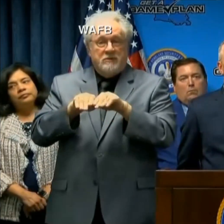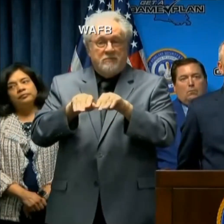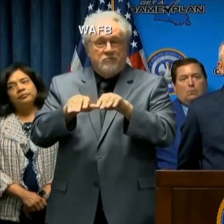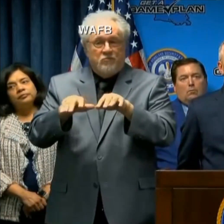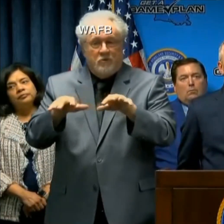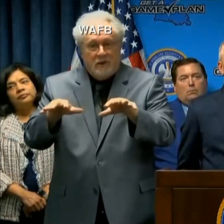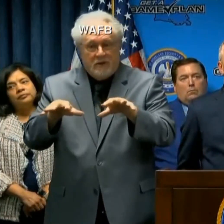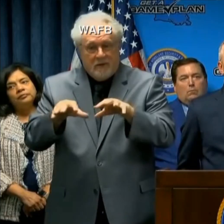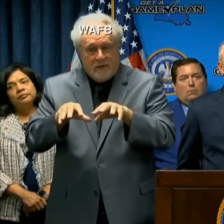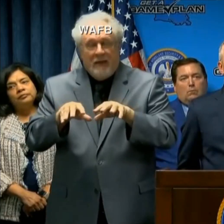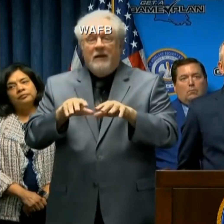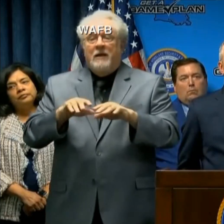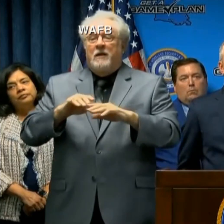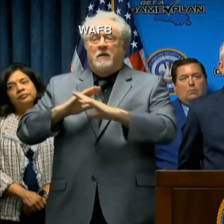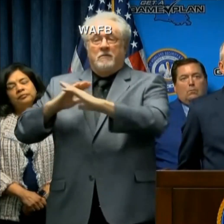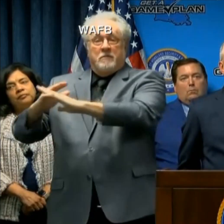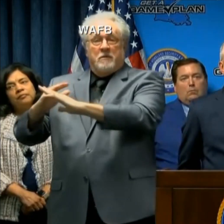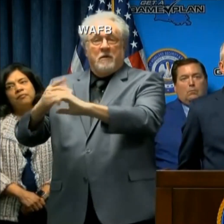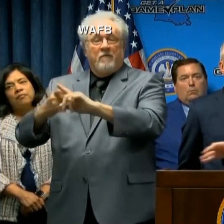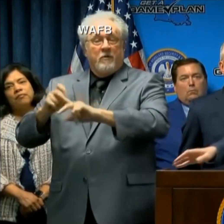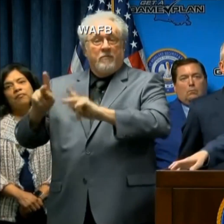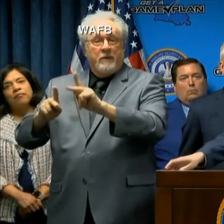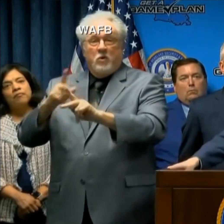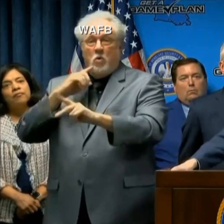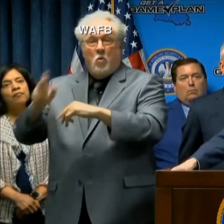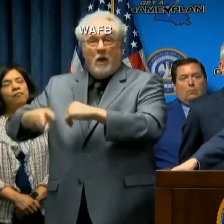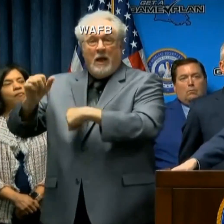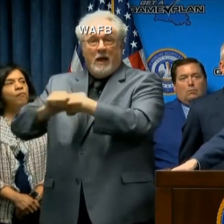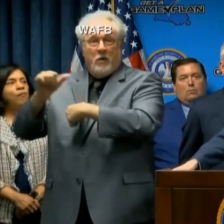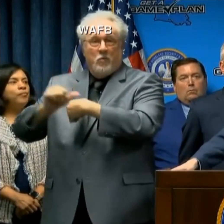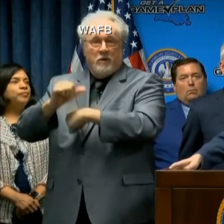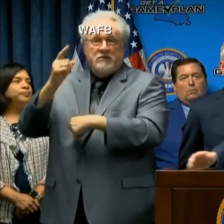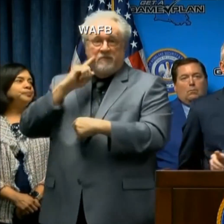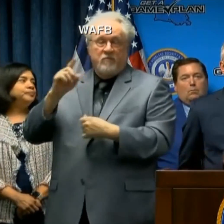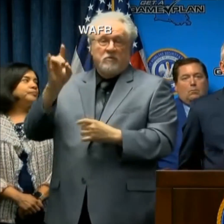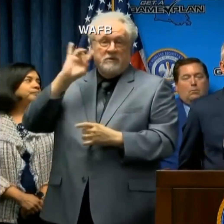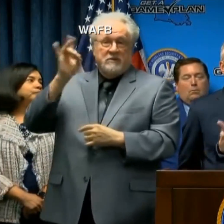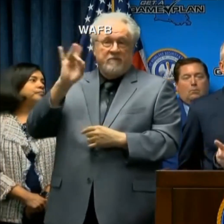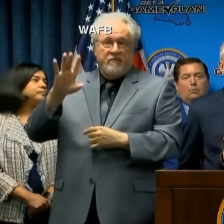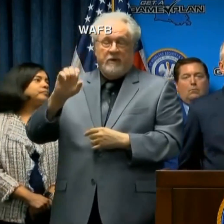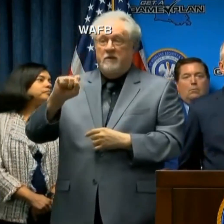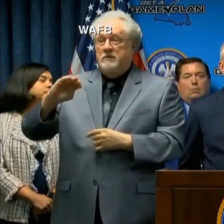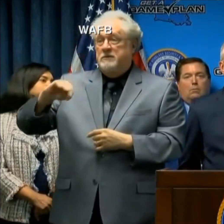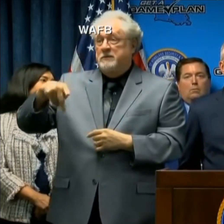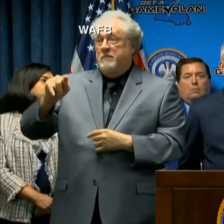focused on keeping it from those individuals who would get highest risk for more severe symptoms and that's why you hear the steps that we're talking